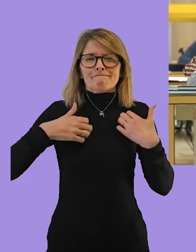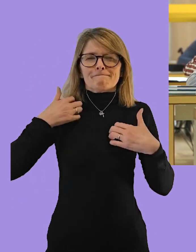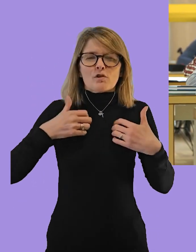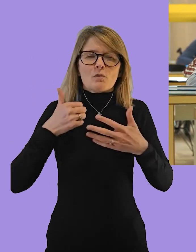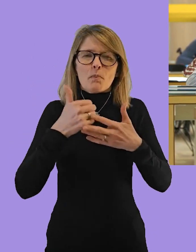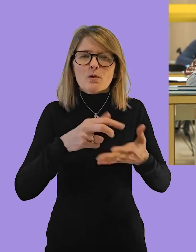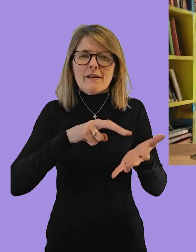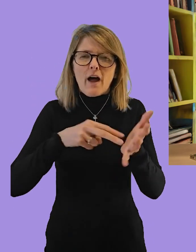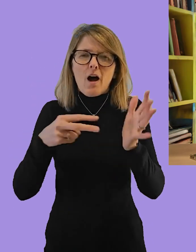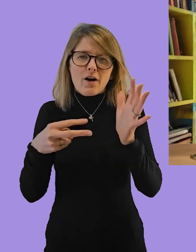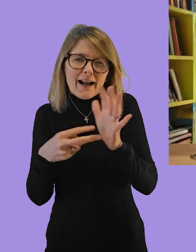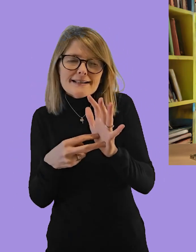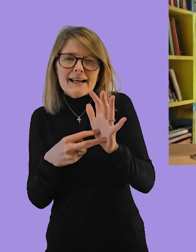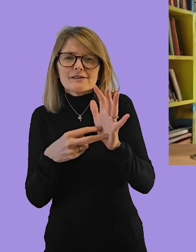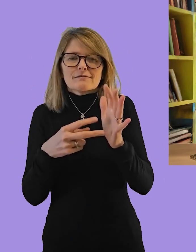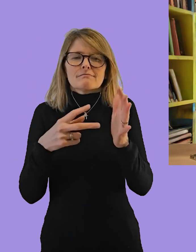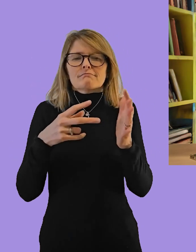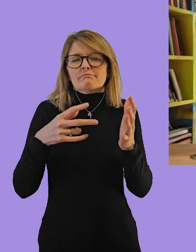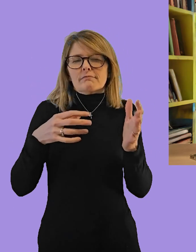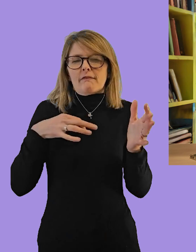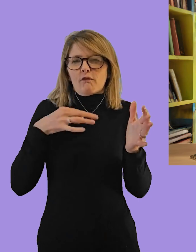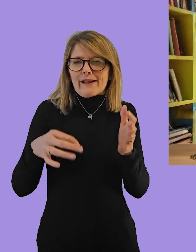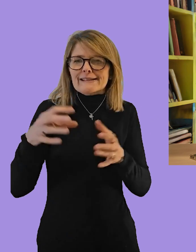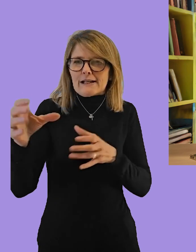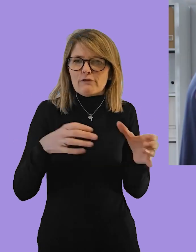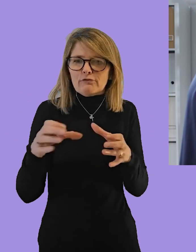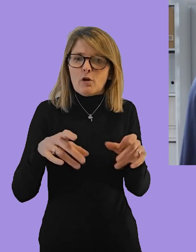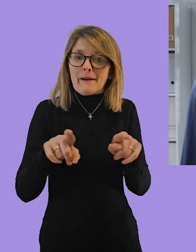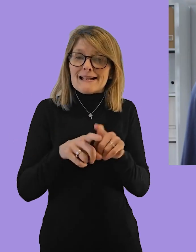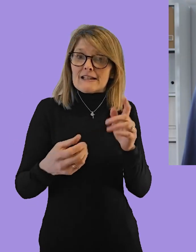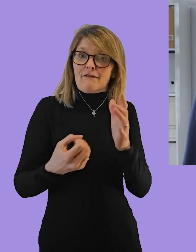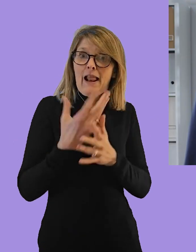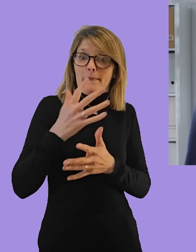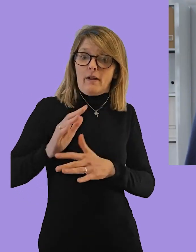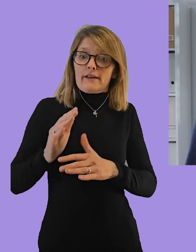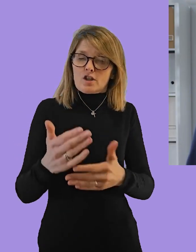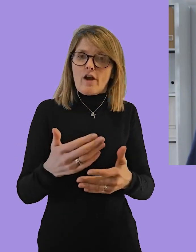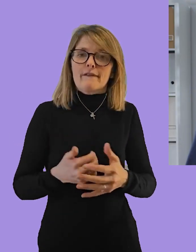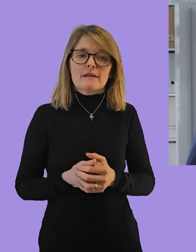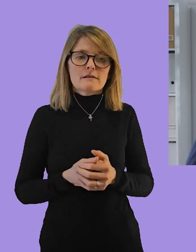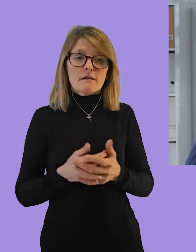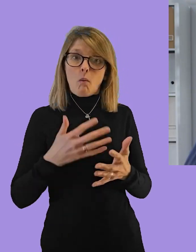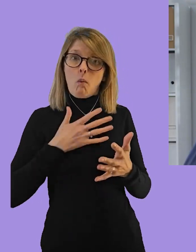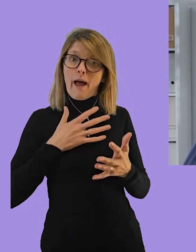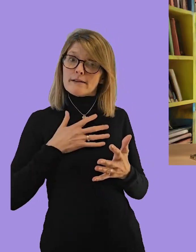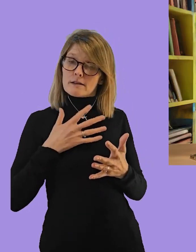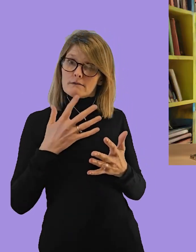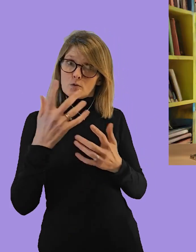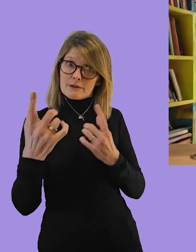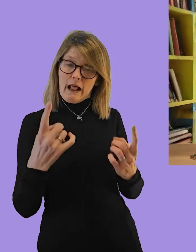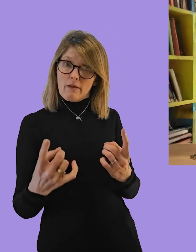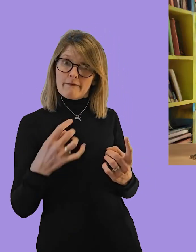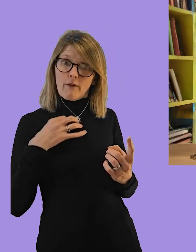and the ongoing development of the befriending service. If you'd like to volunteer with One Place East, please call the team